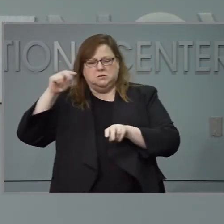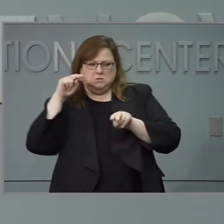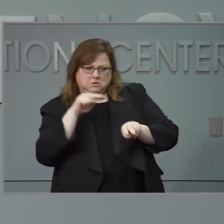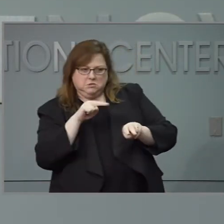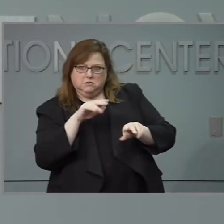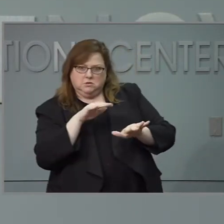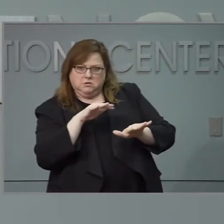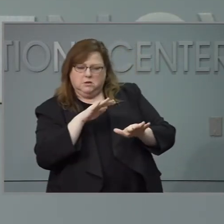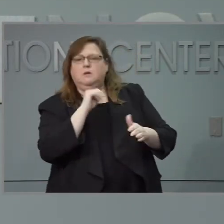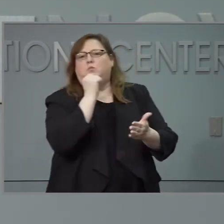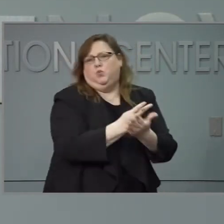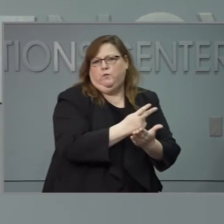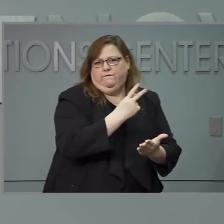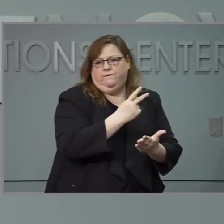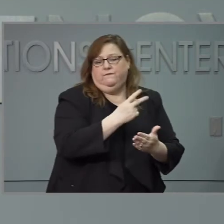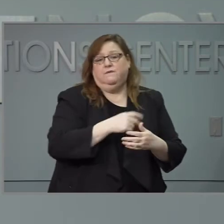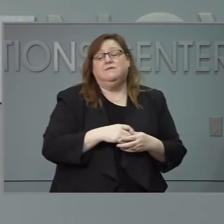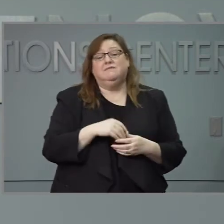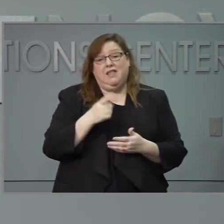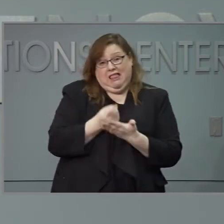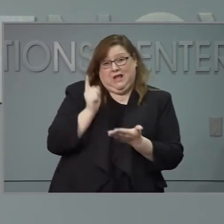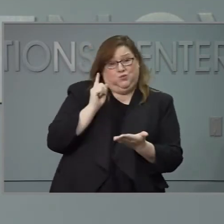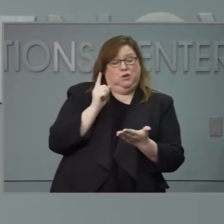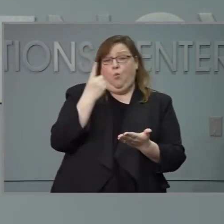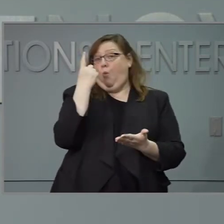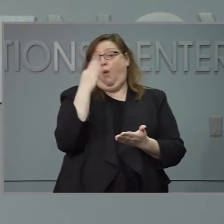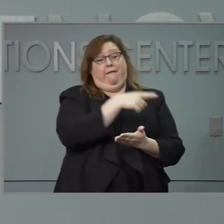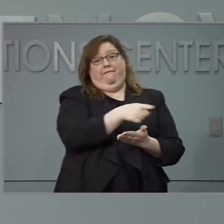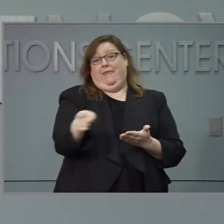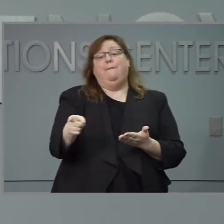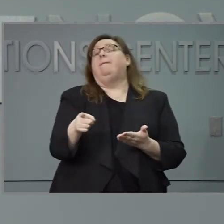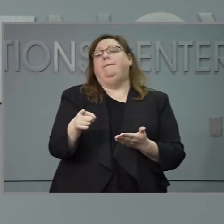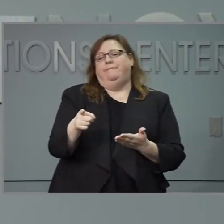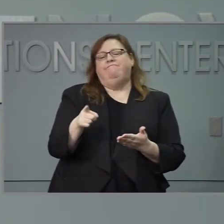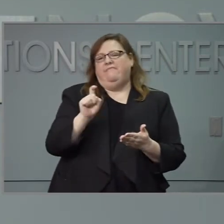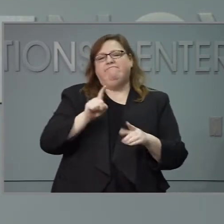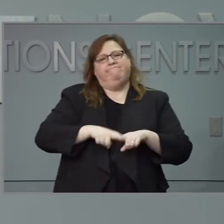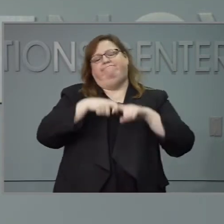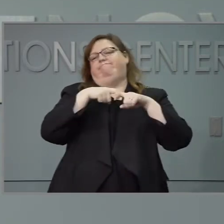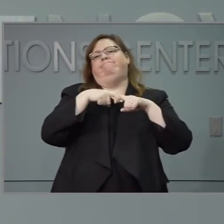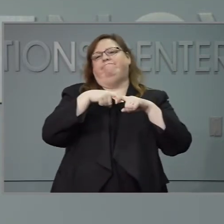MUCHA ANSIEDAD, DEPRESIÓN, ADICCIÓN A LA PANTALLA, ABUSO.